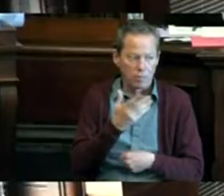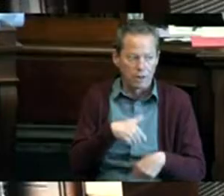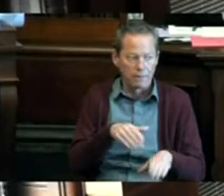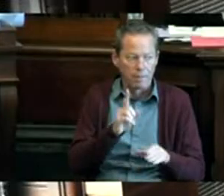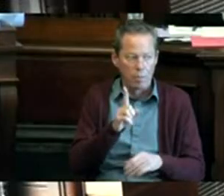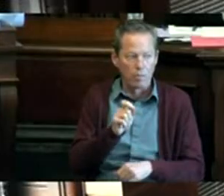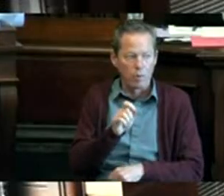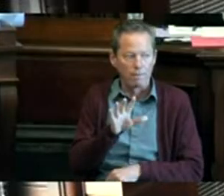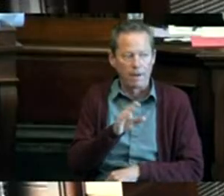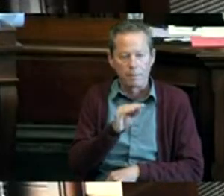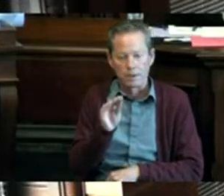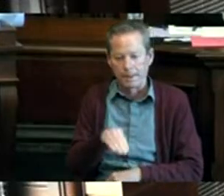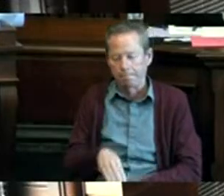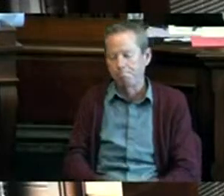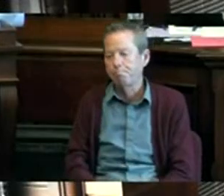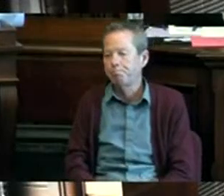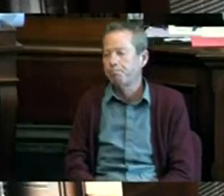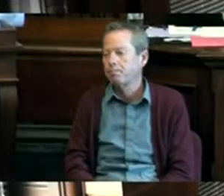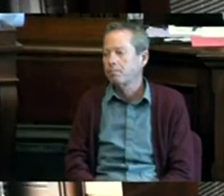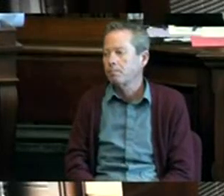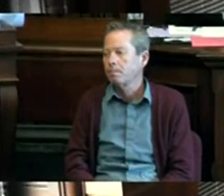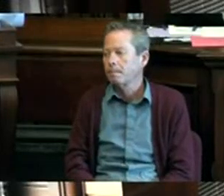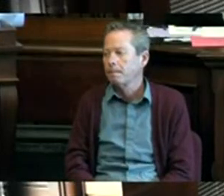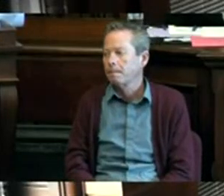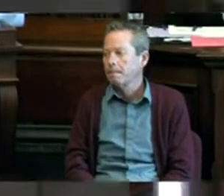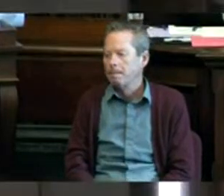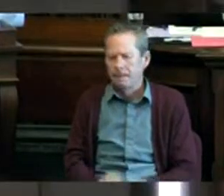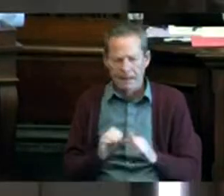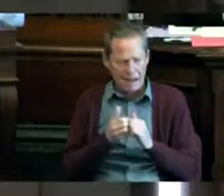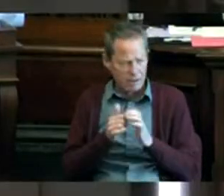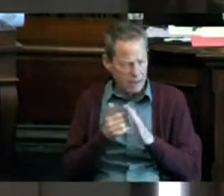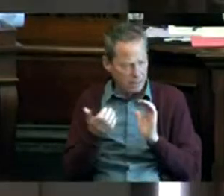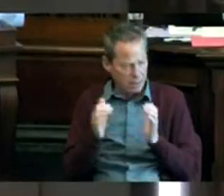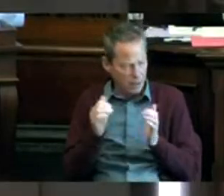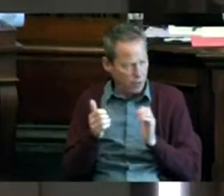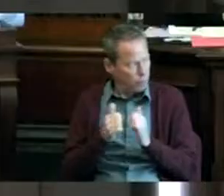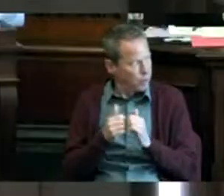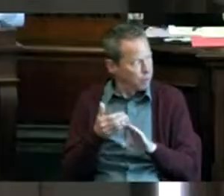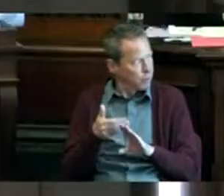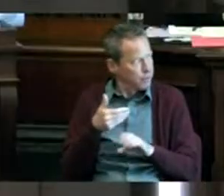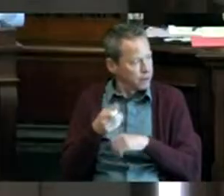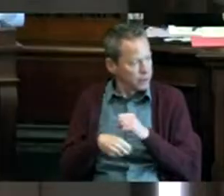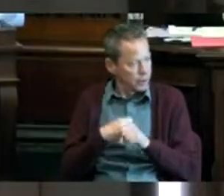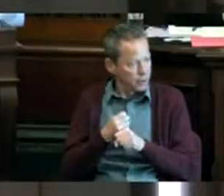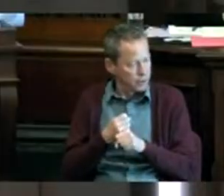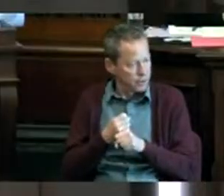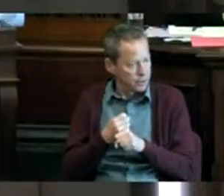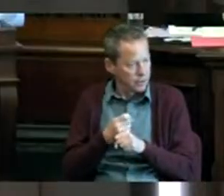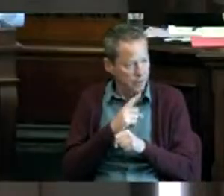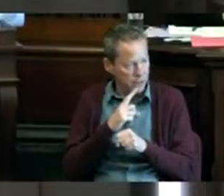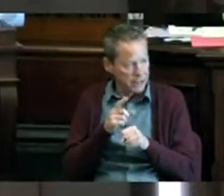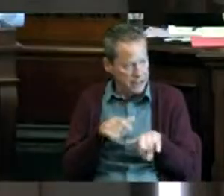levy this coming year, and